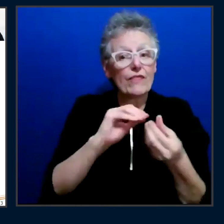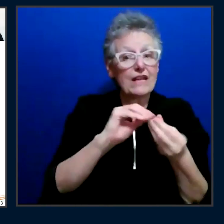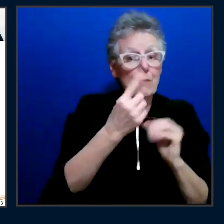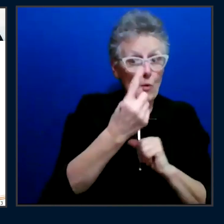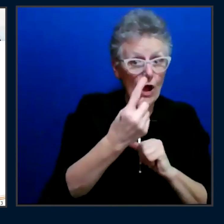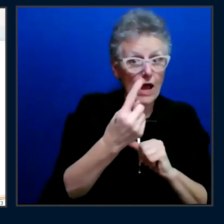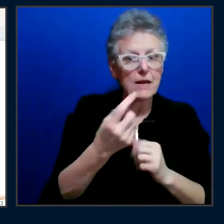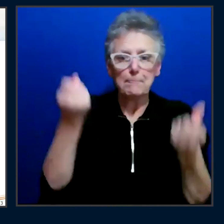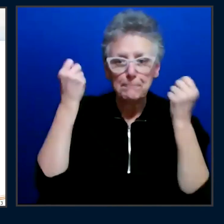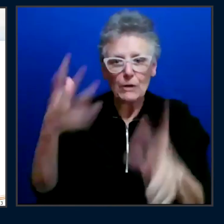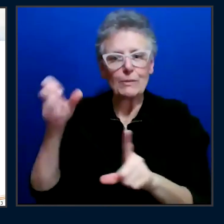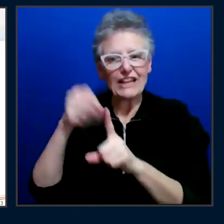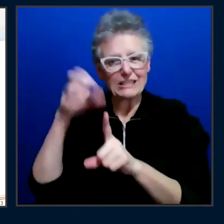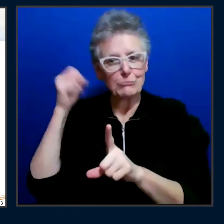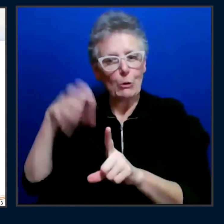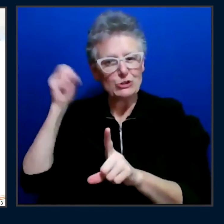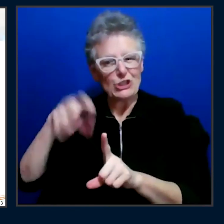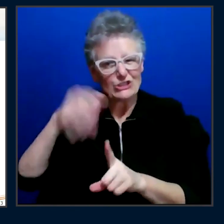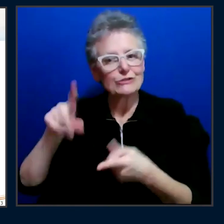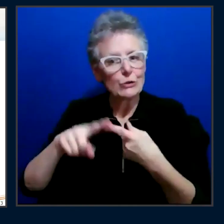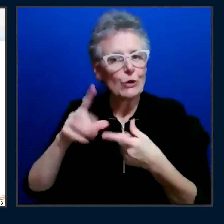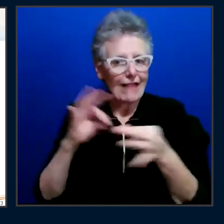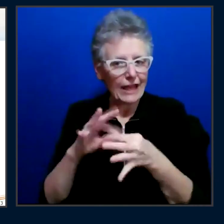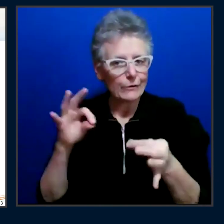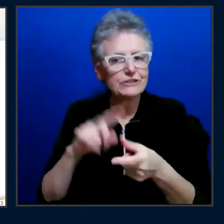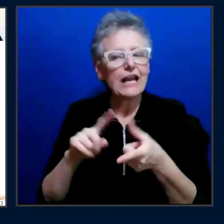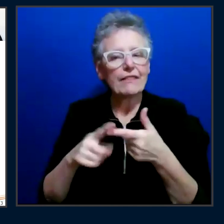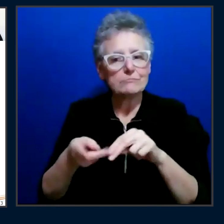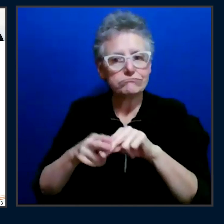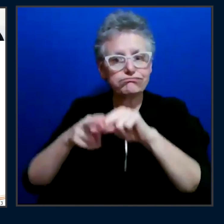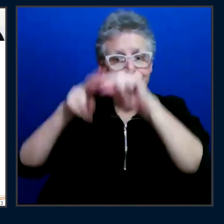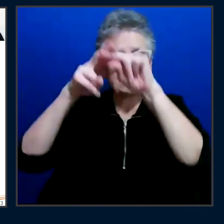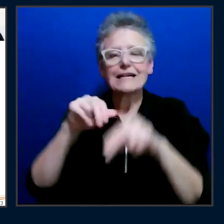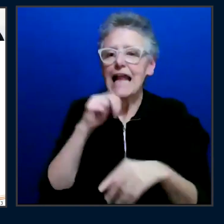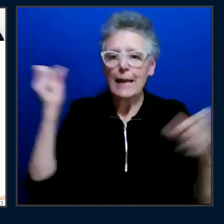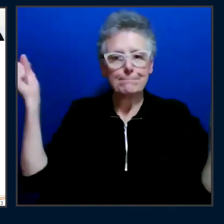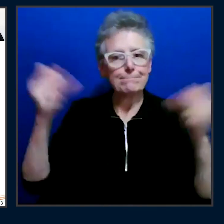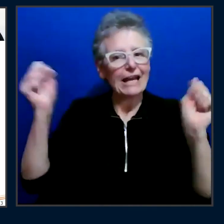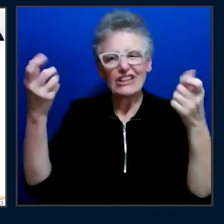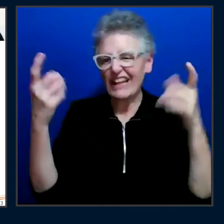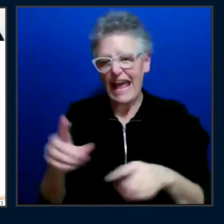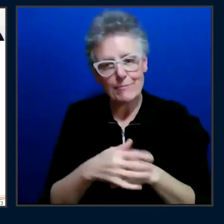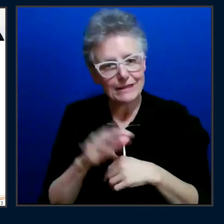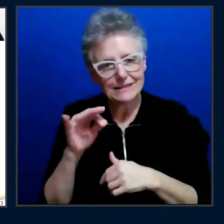the multiple exposures to language that happen. There is no just magic that happens